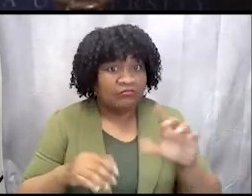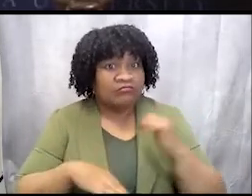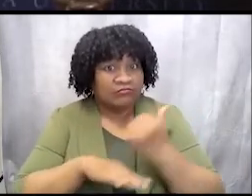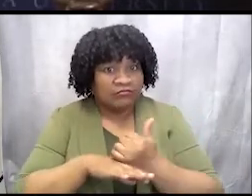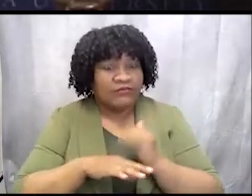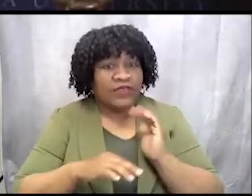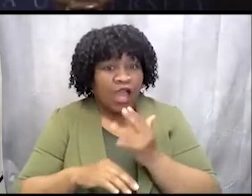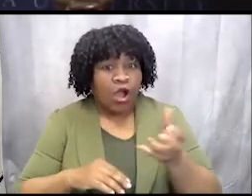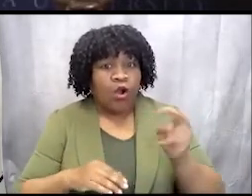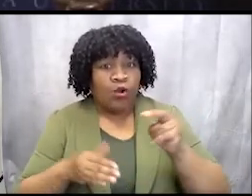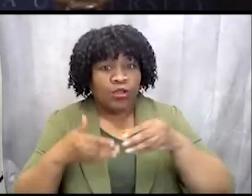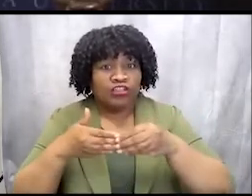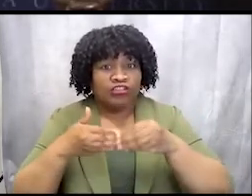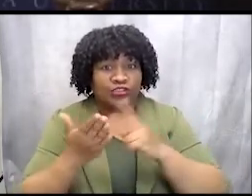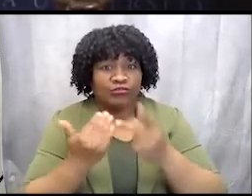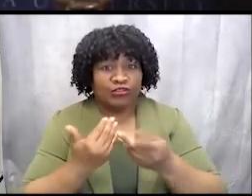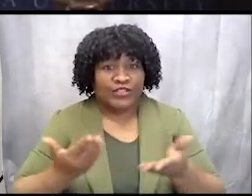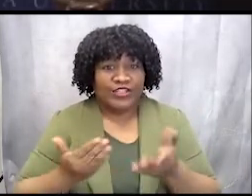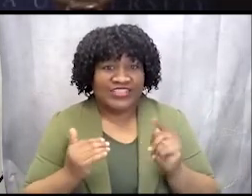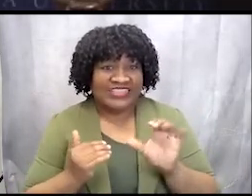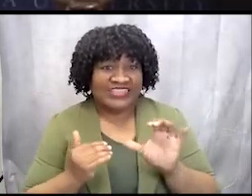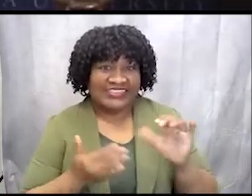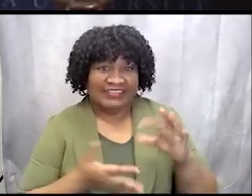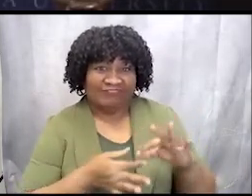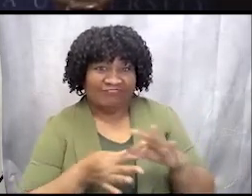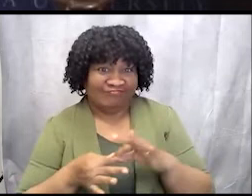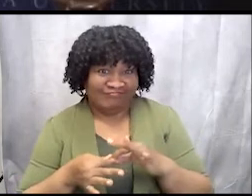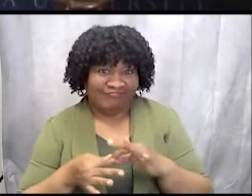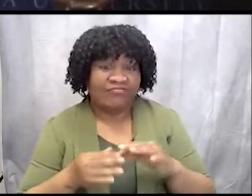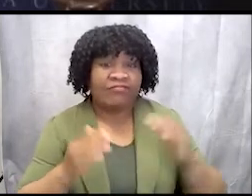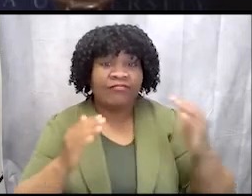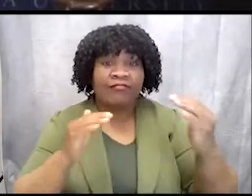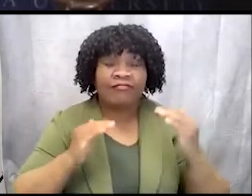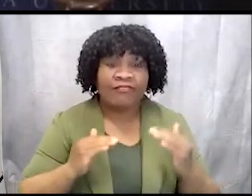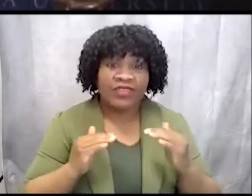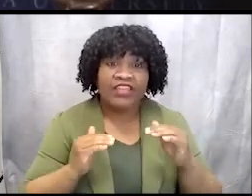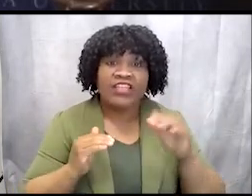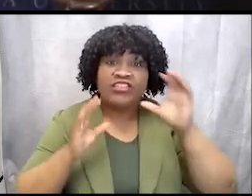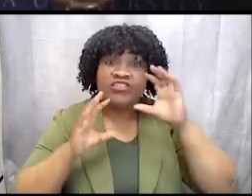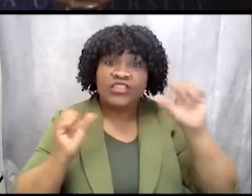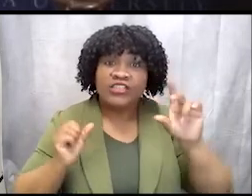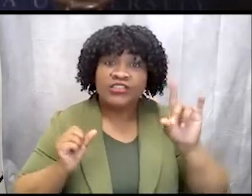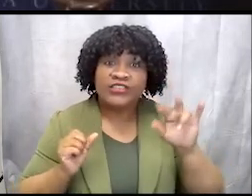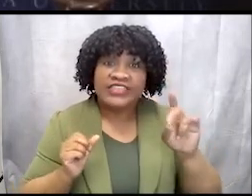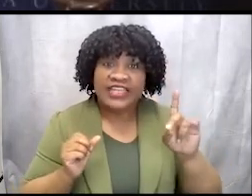to our own leadership programs here at TC. Chancellor David Banks was the president and CEO